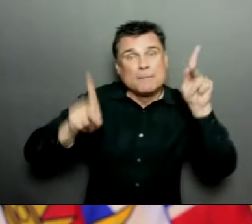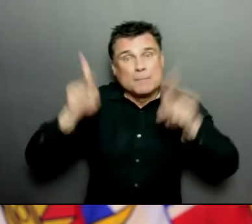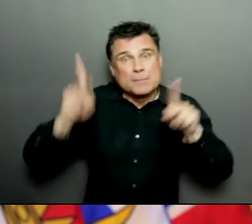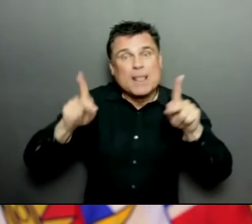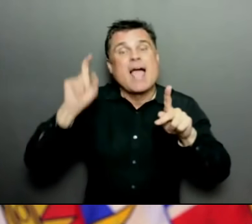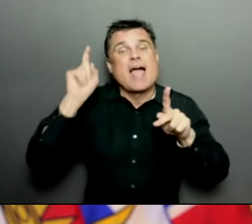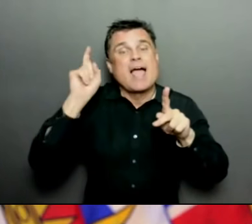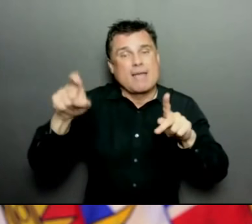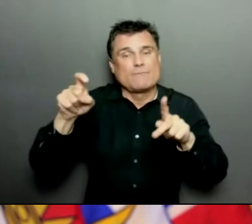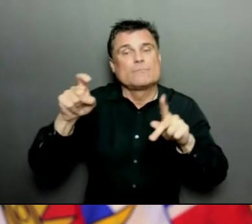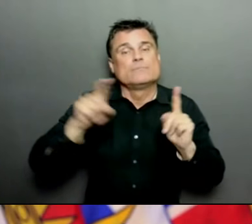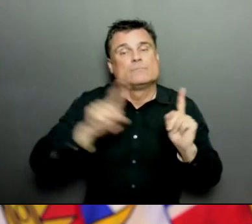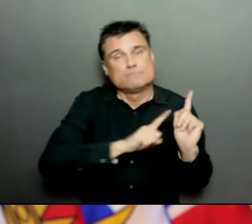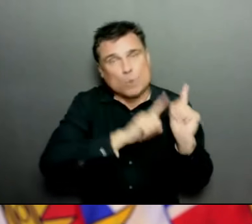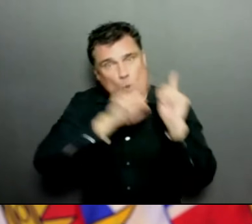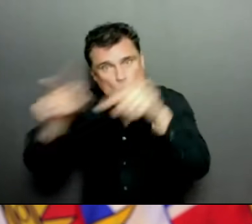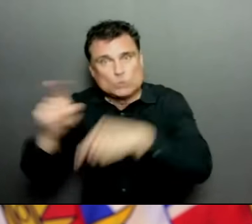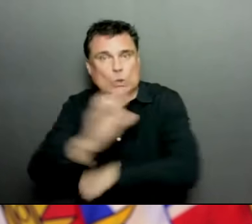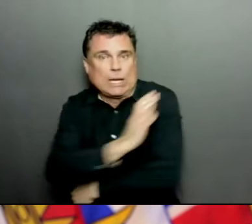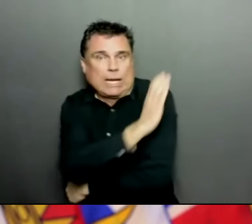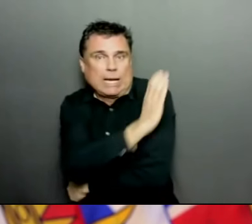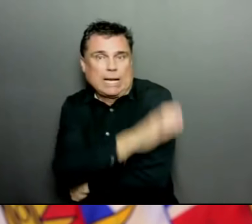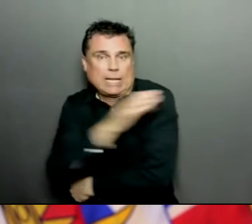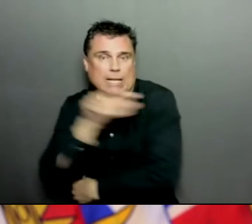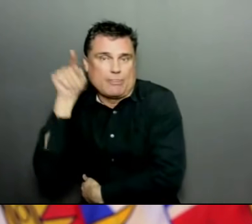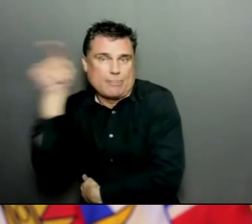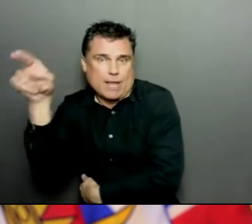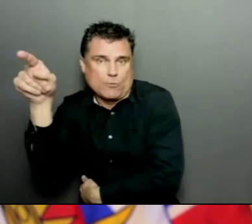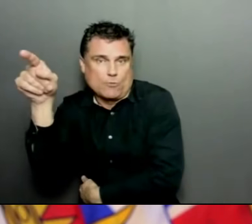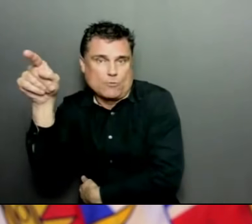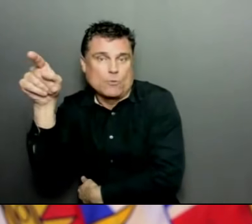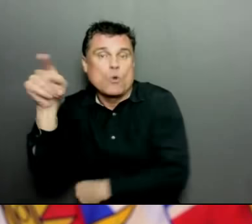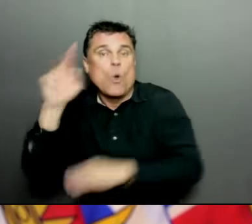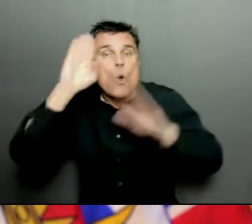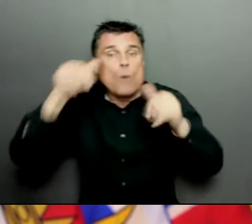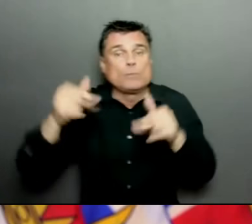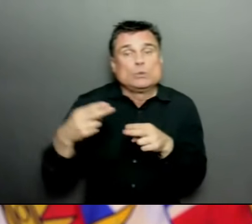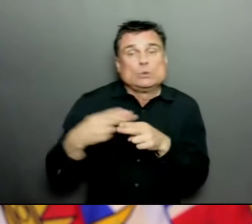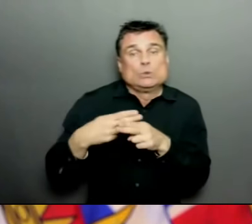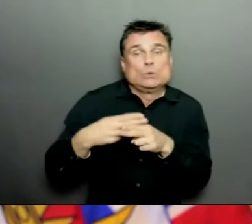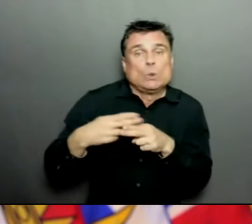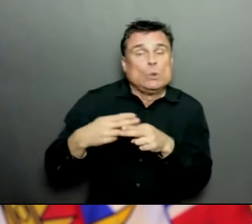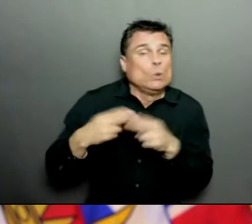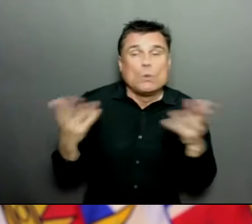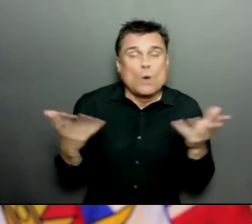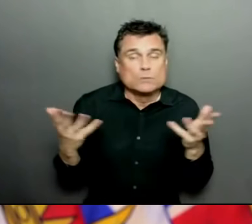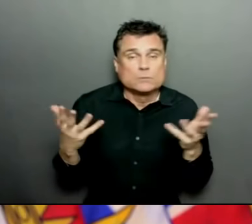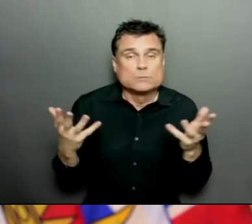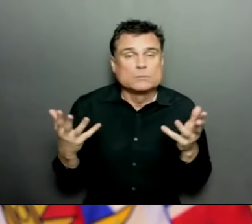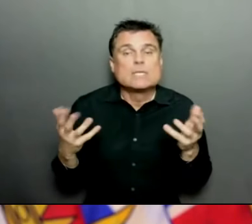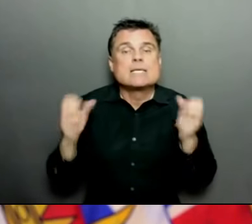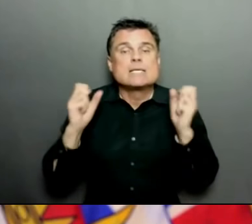We are hopeful that the maternal -- Moderna vaccine doesn't have strict requirements for freezing and can be